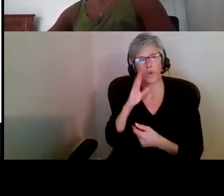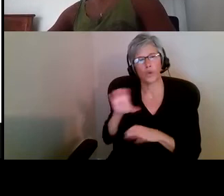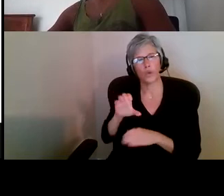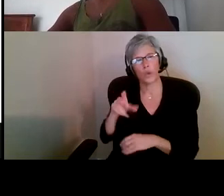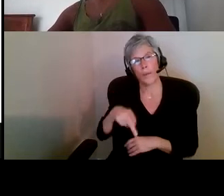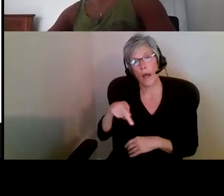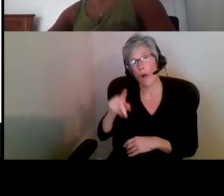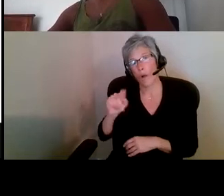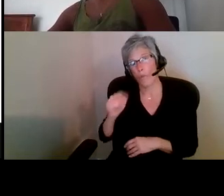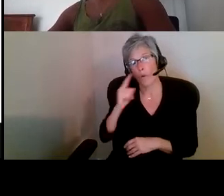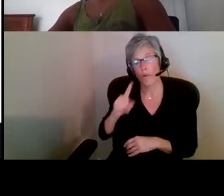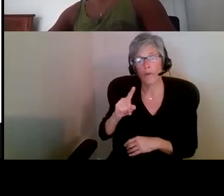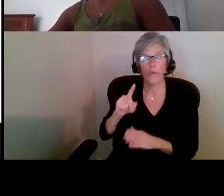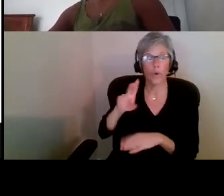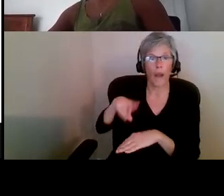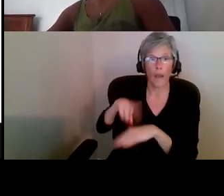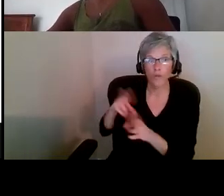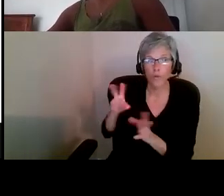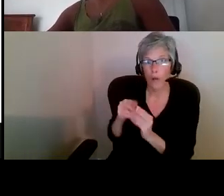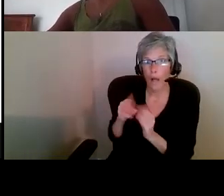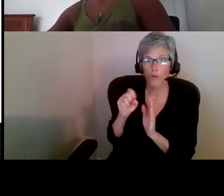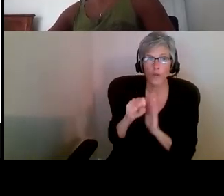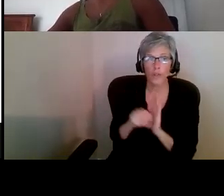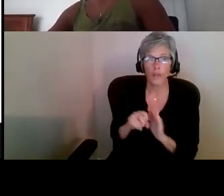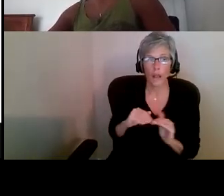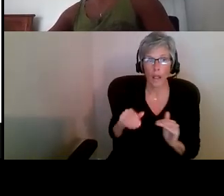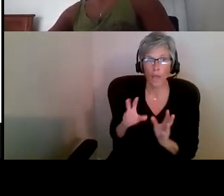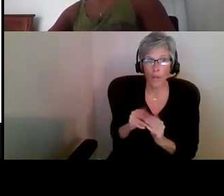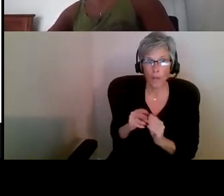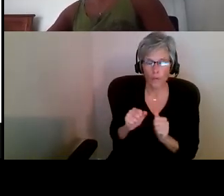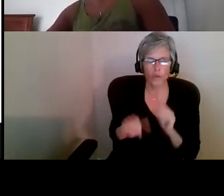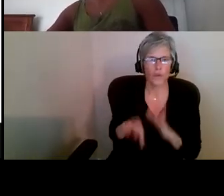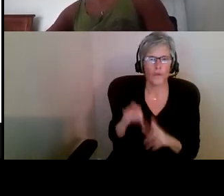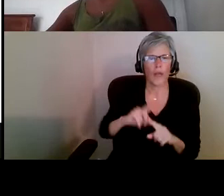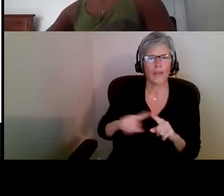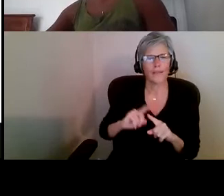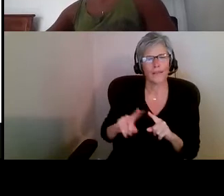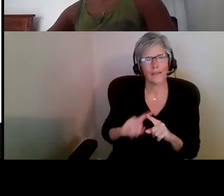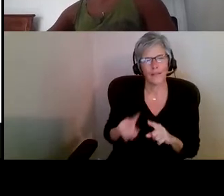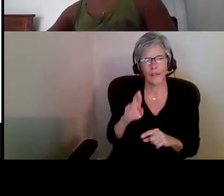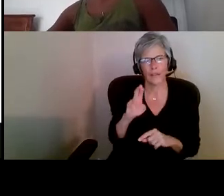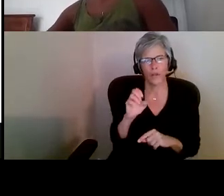or a state level conference, you can get on resources here and then also this, if you